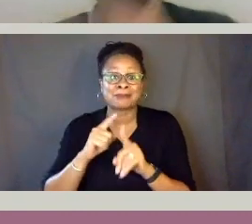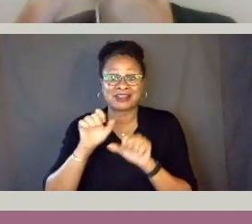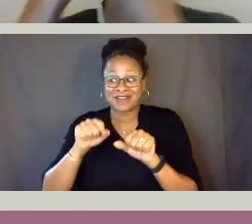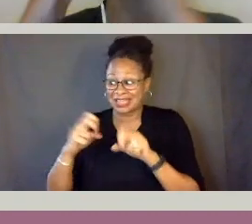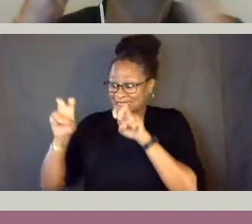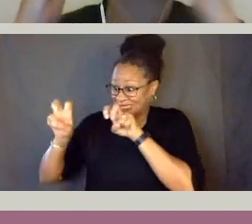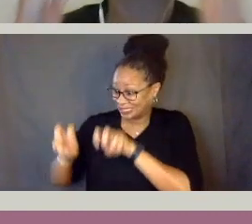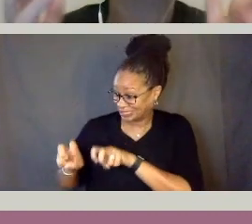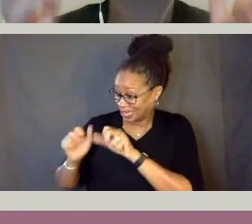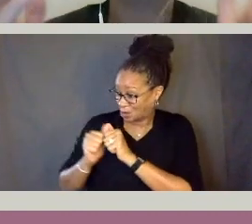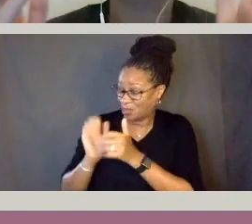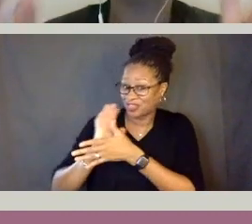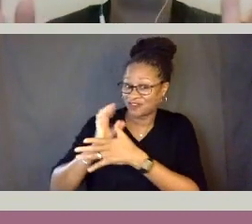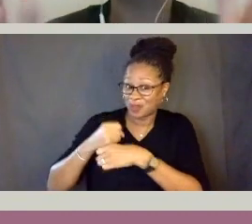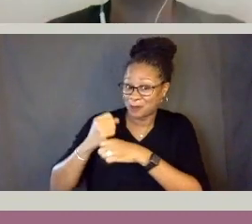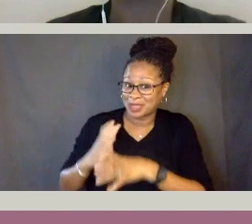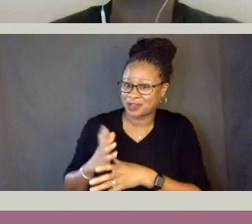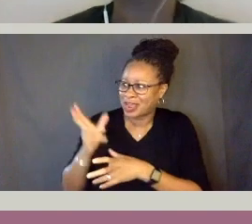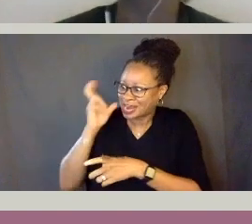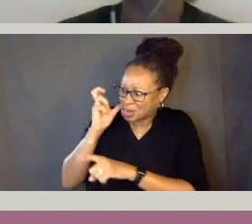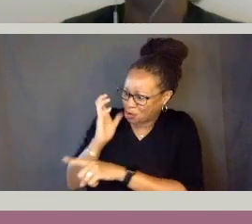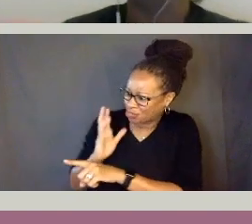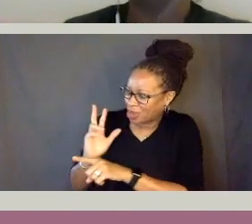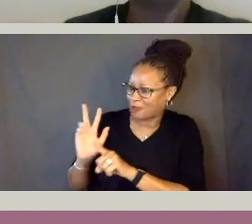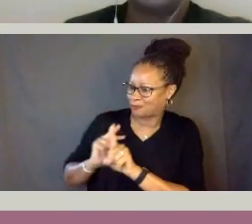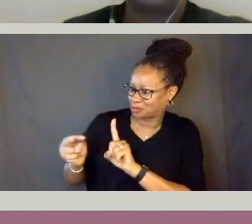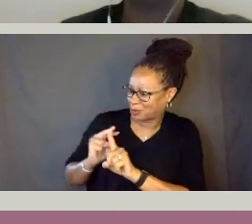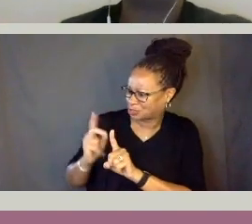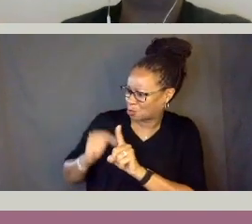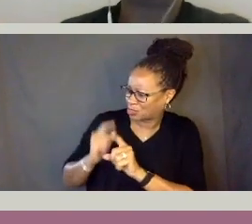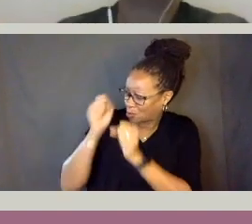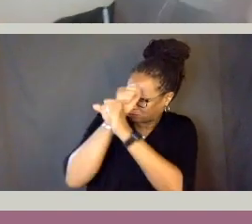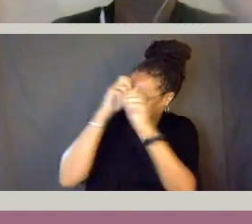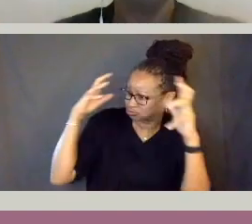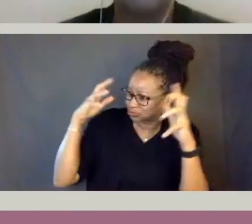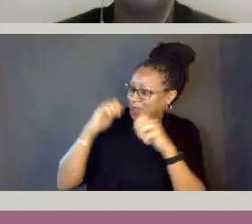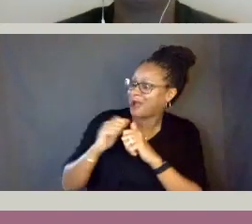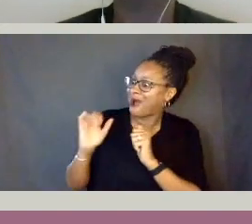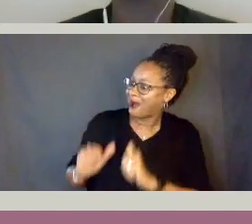and hear what their lens is, then I can try and translate that through my words.